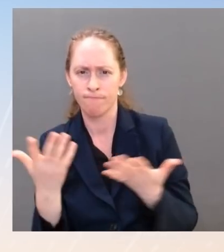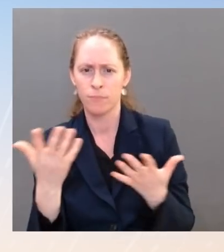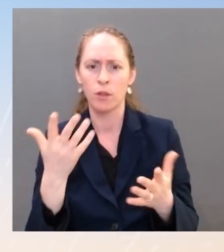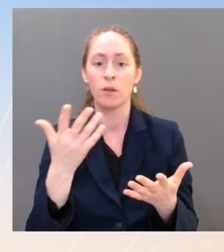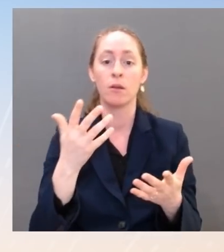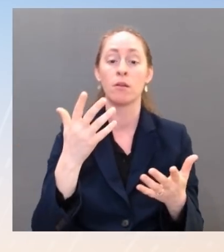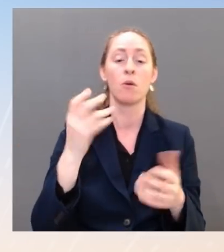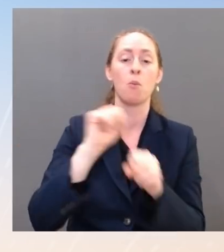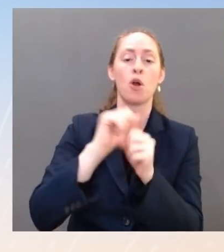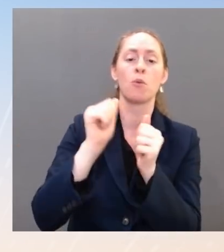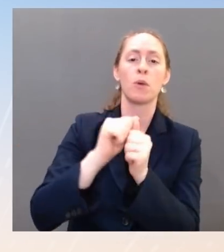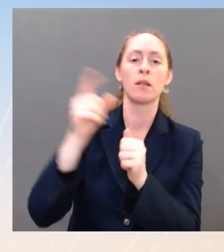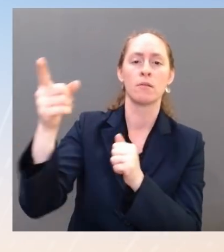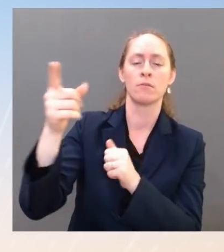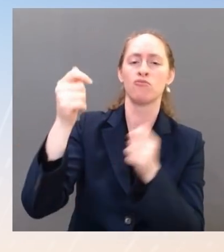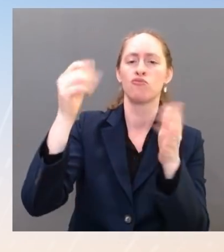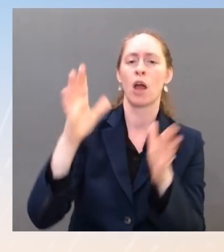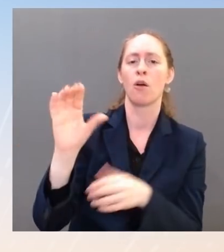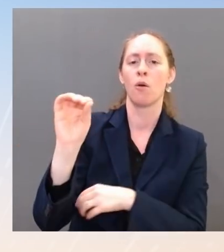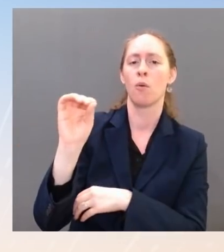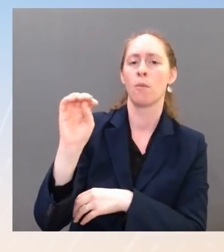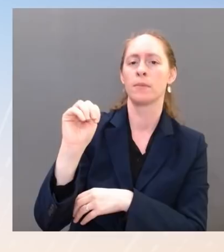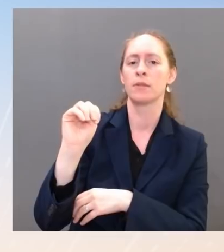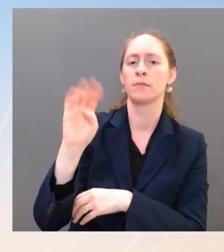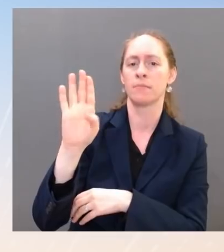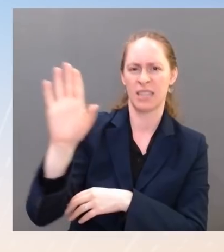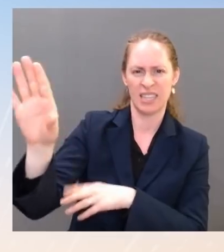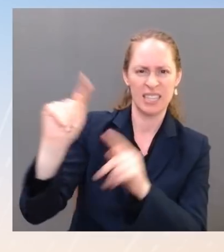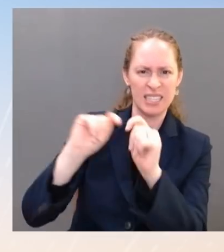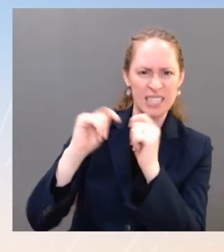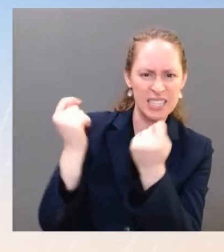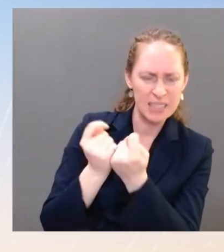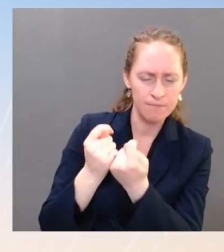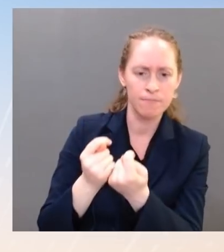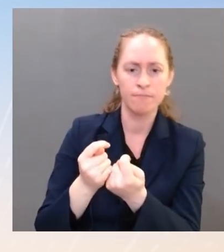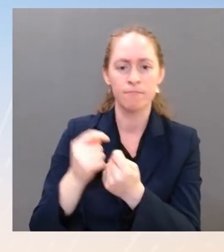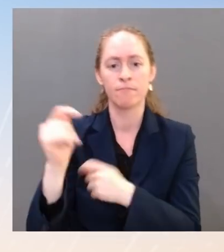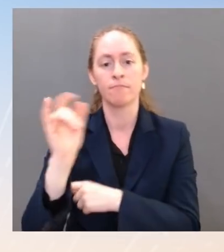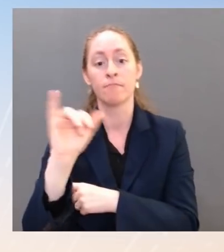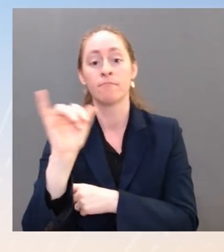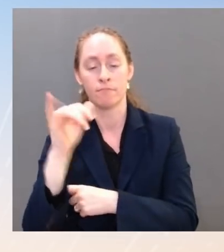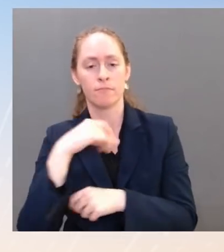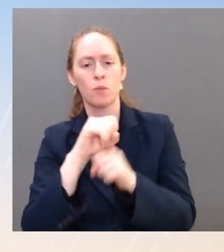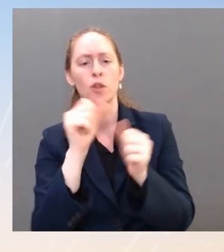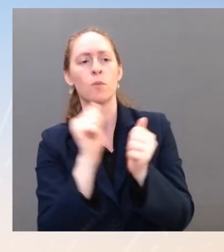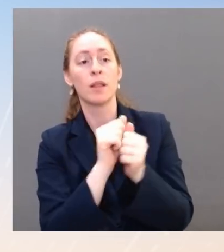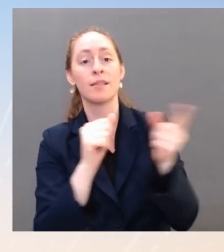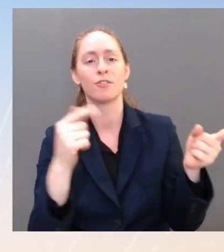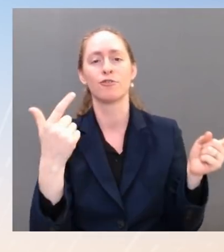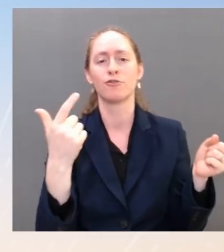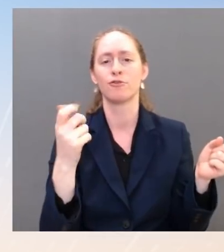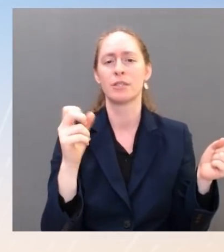organized them with Gene Sperling, who had done some extensive work with them. So our team from day one had been in touch with the inspectors general.